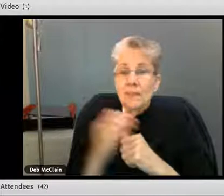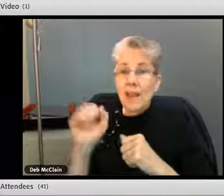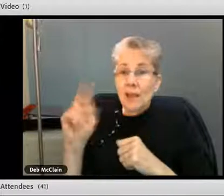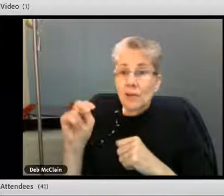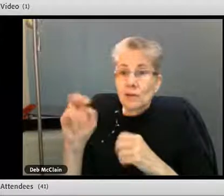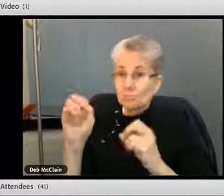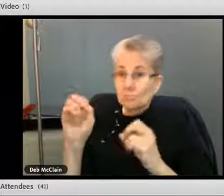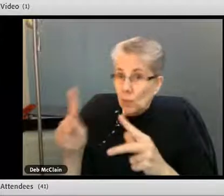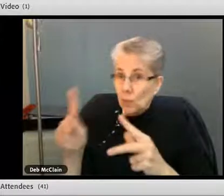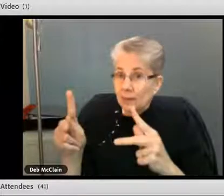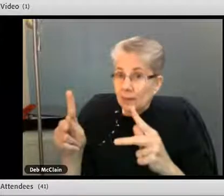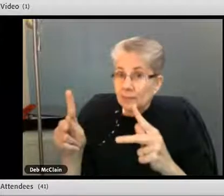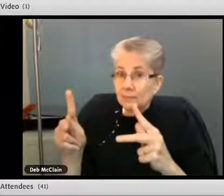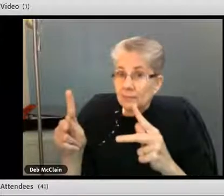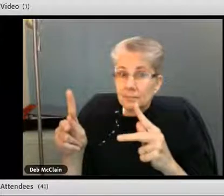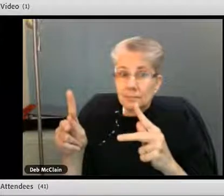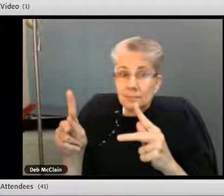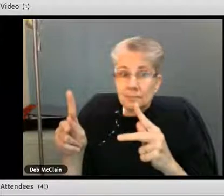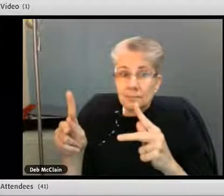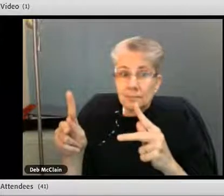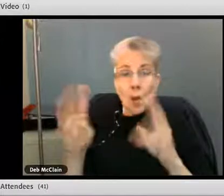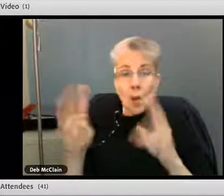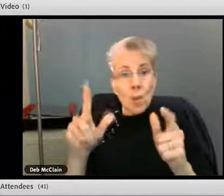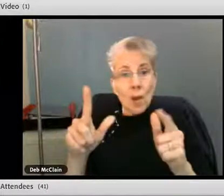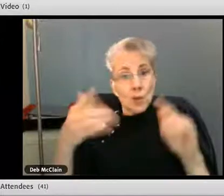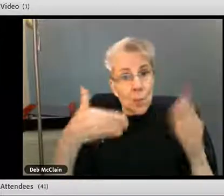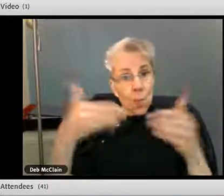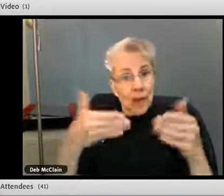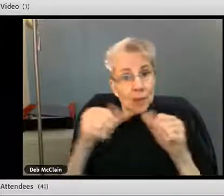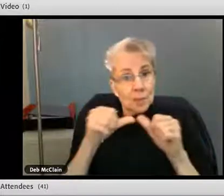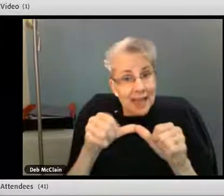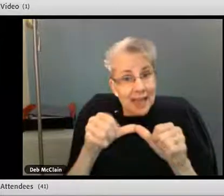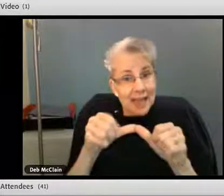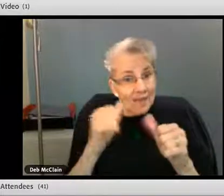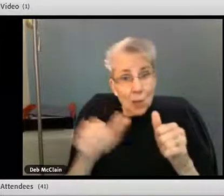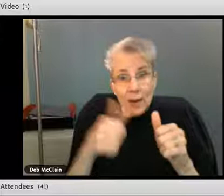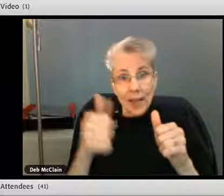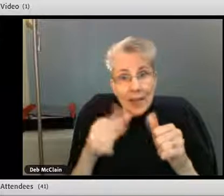Well, you're welcome to stay on if anyone has other questions.